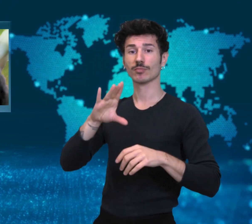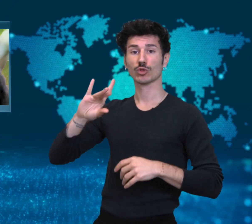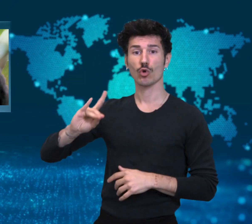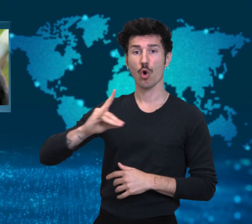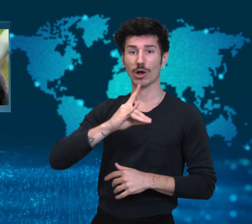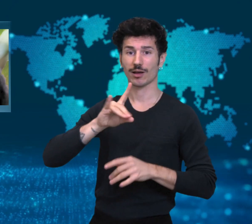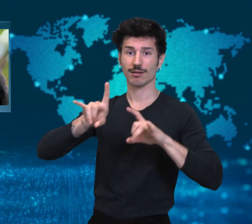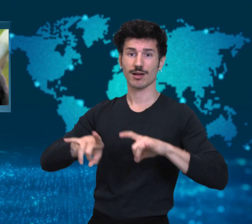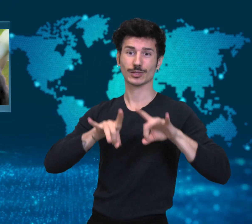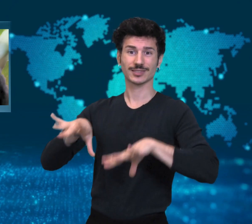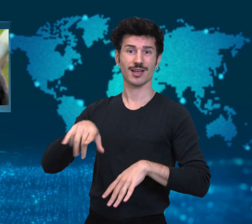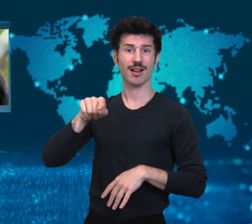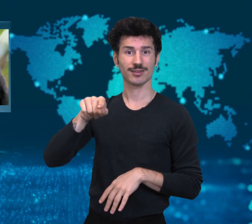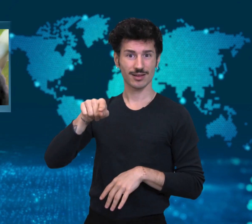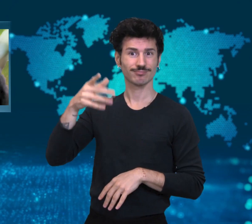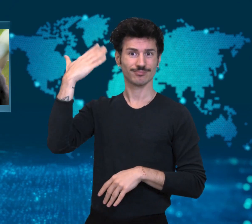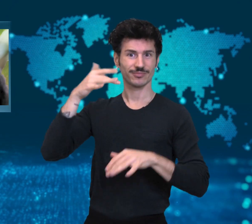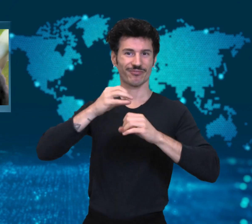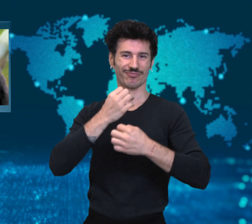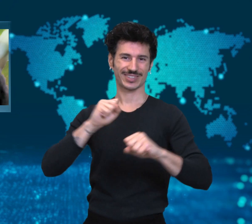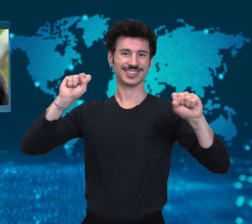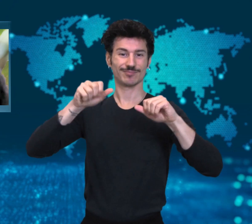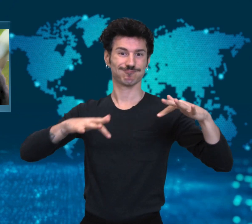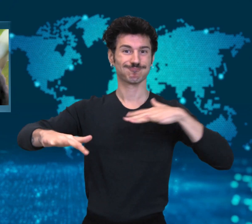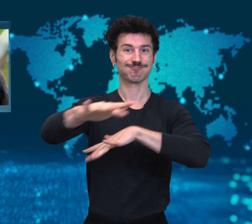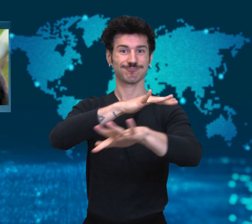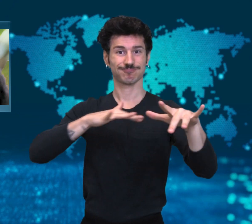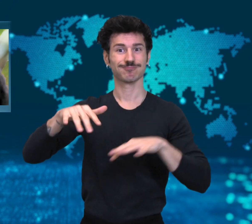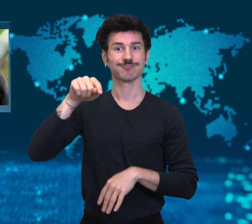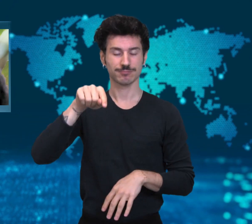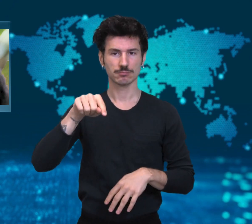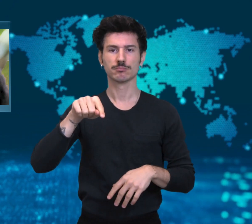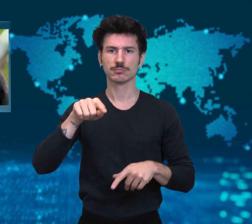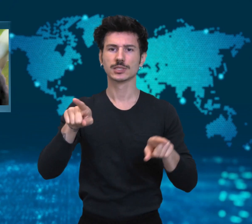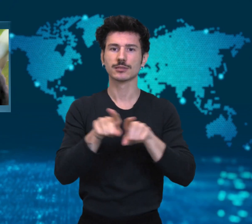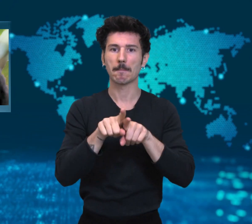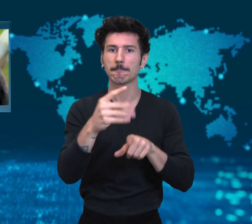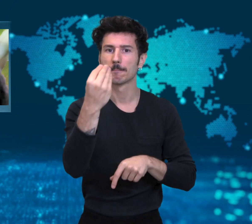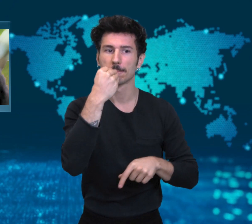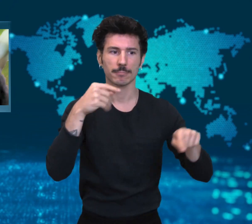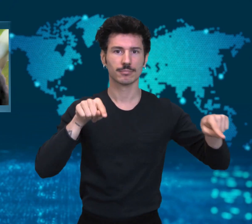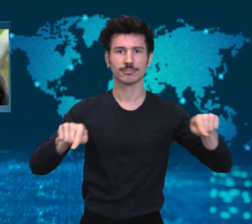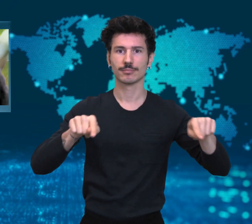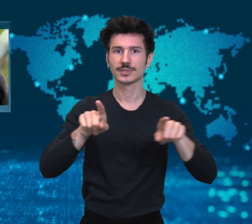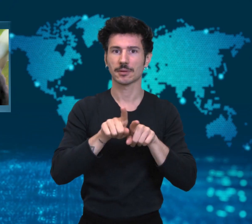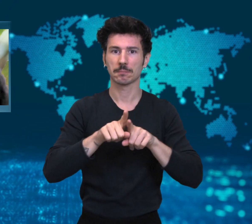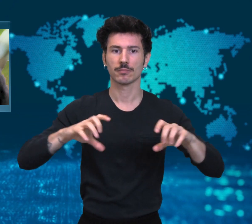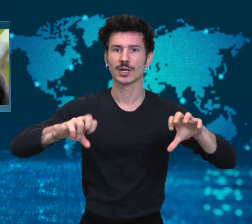Some believe they died out when wild Australian dogs were